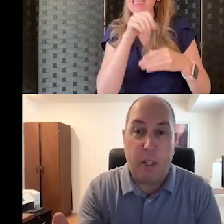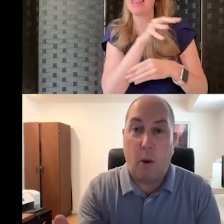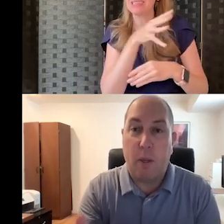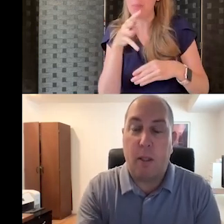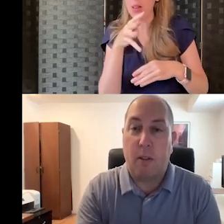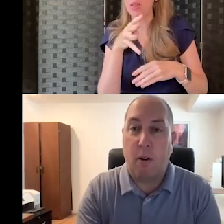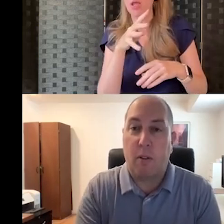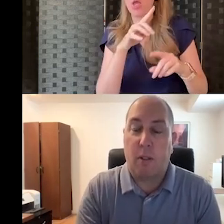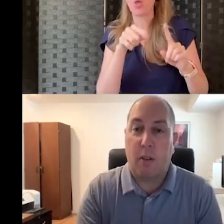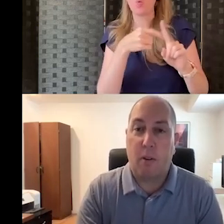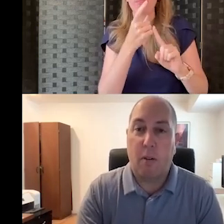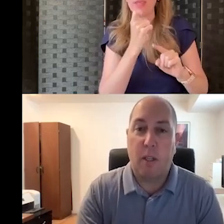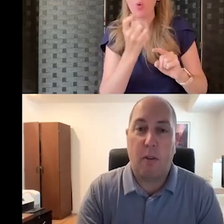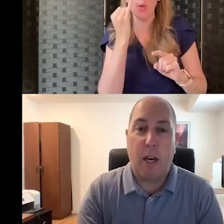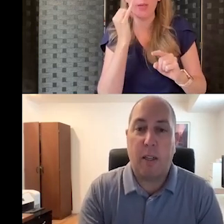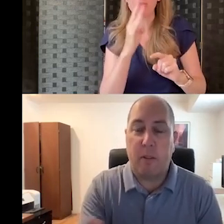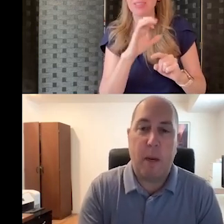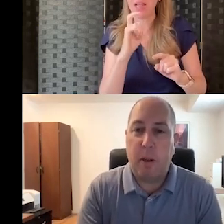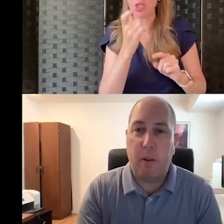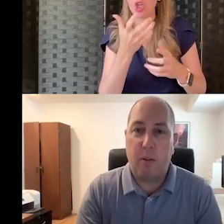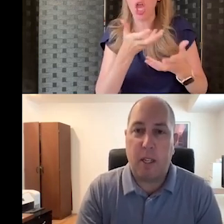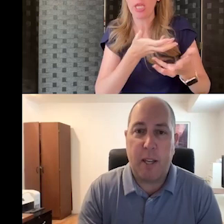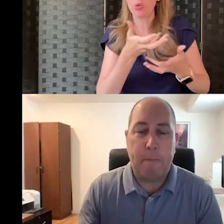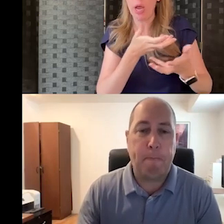they don't as long as those cells aren't interactive. Maybe you can address that.